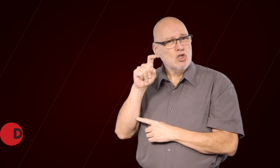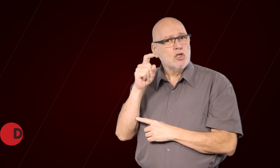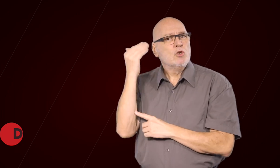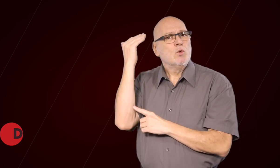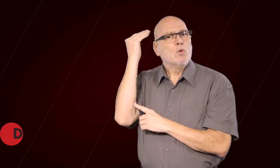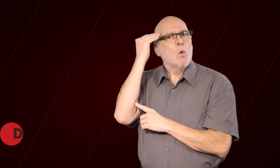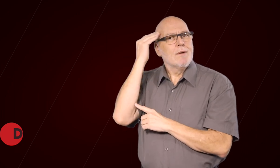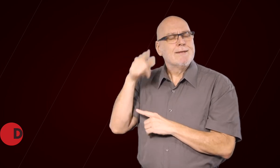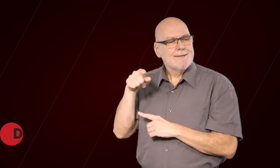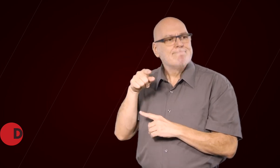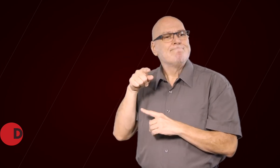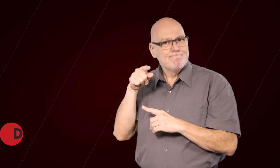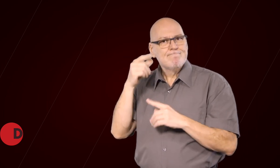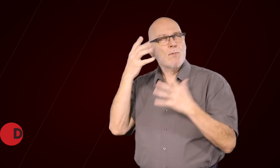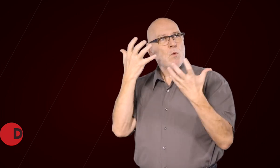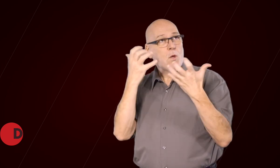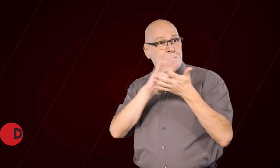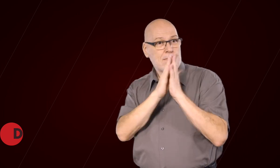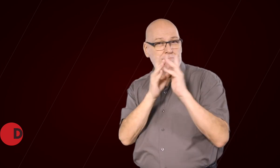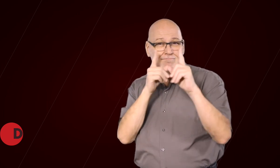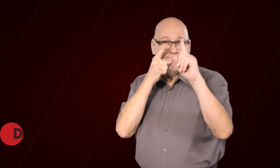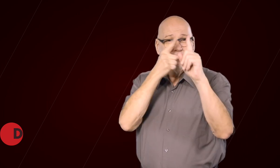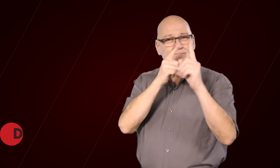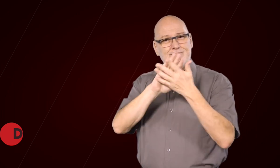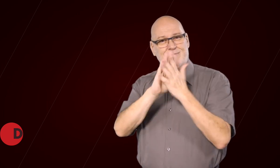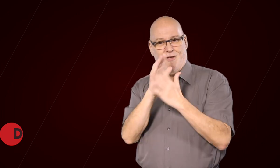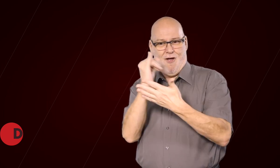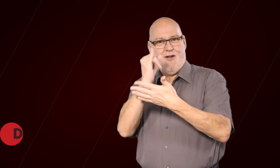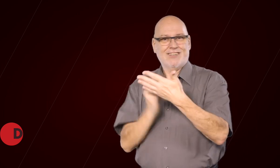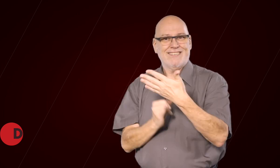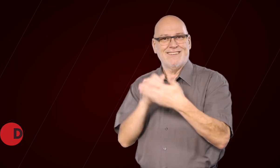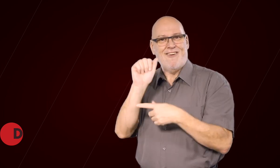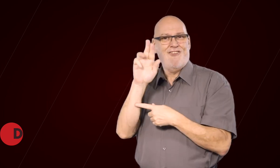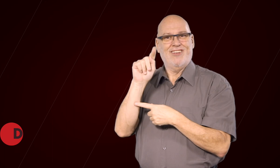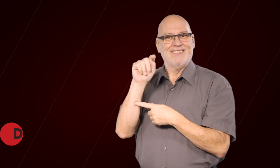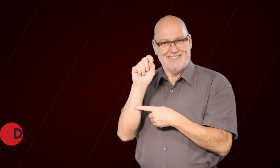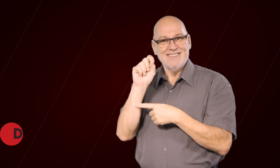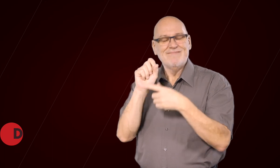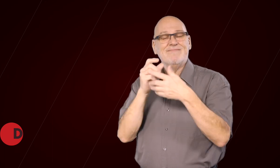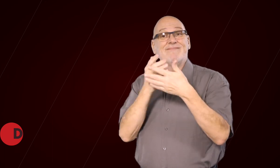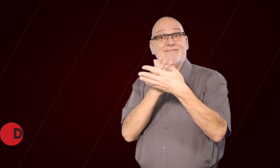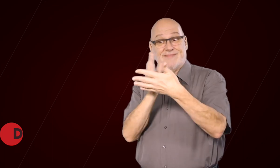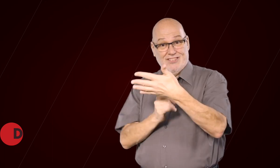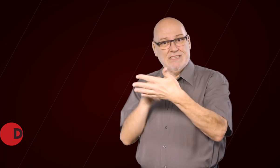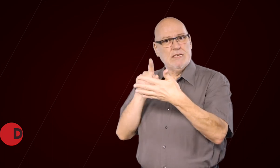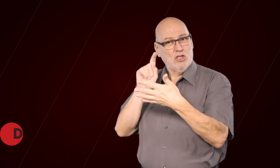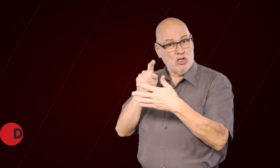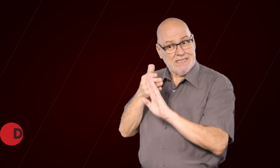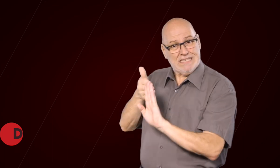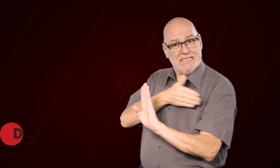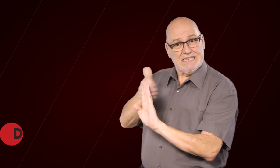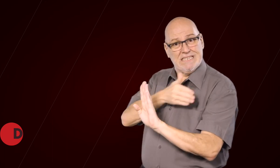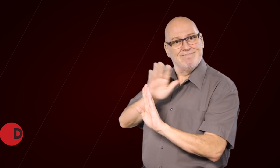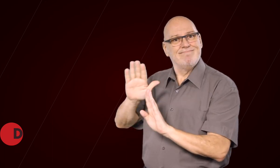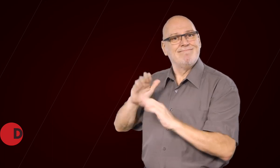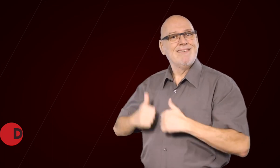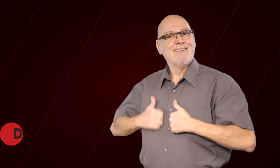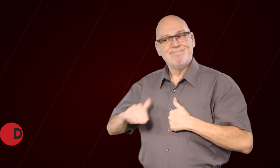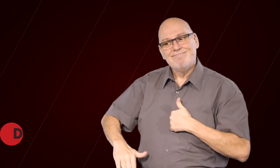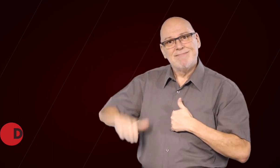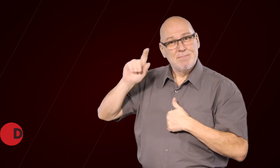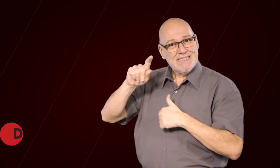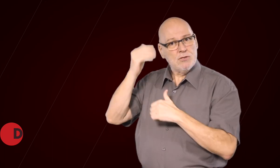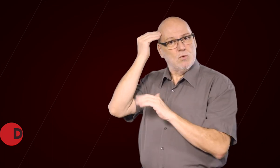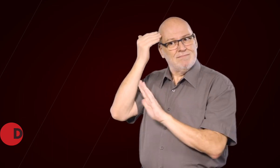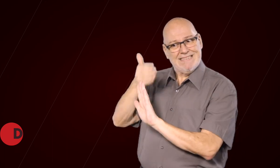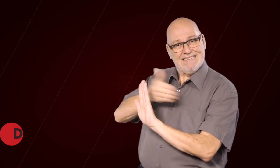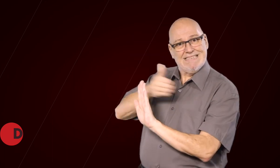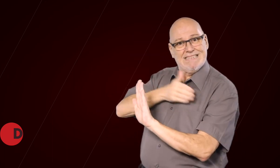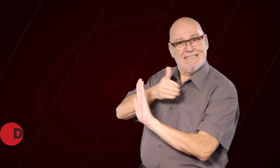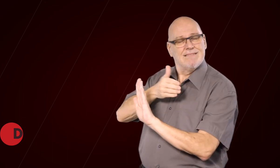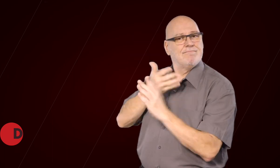need to know they want to be an artist early in their lives?